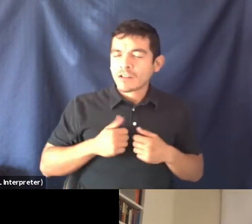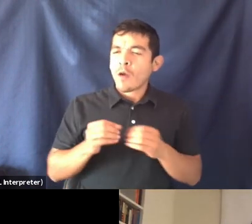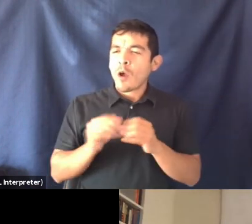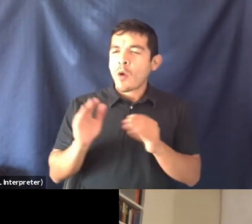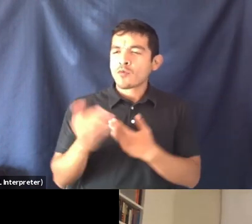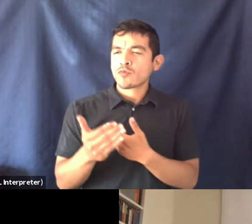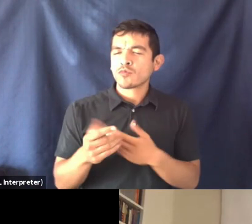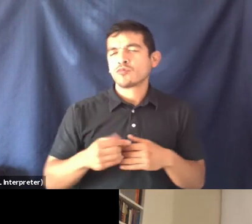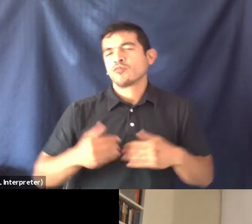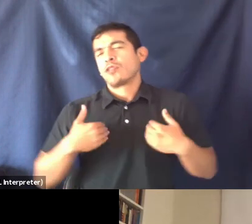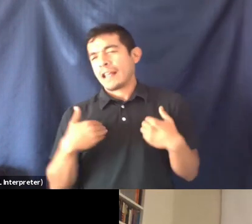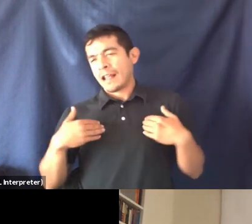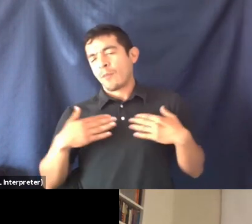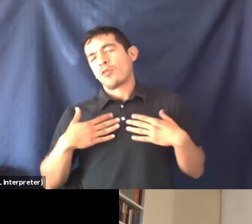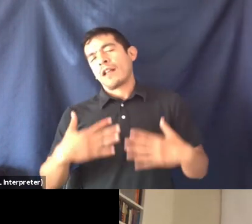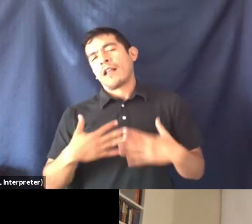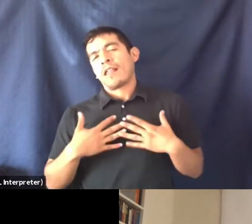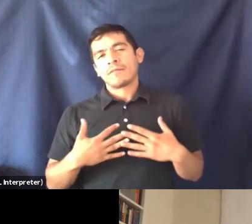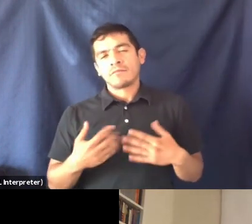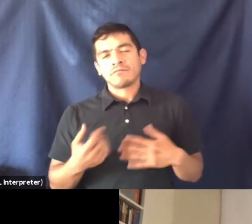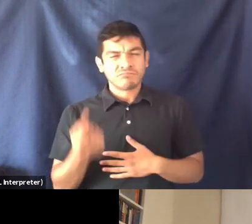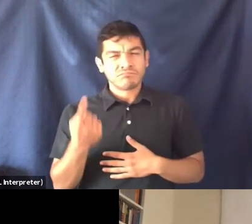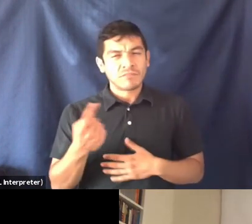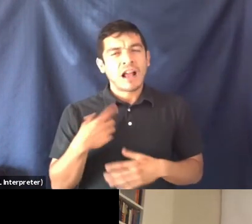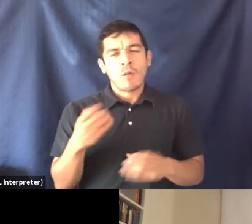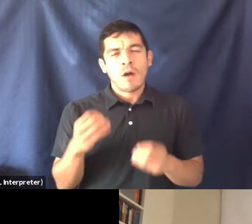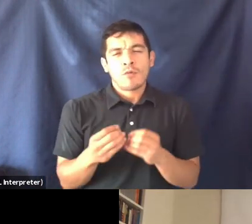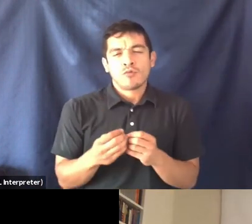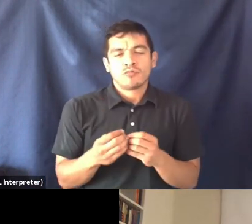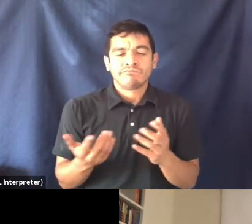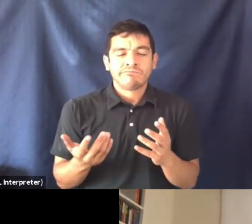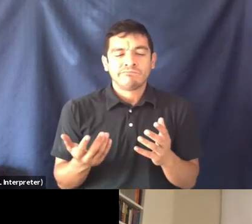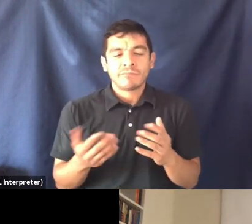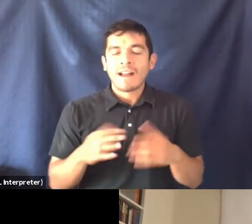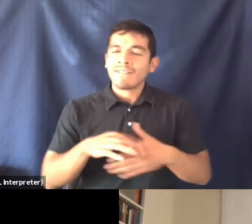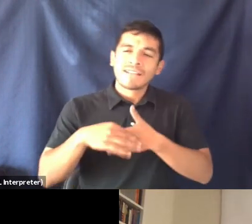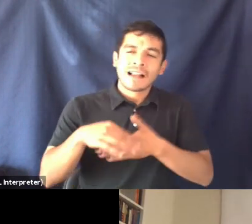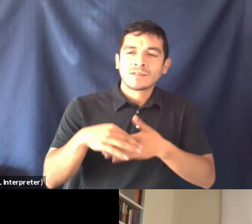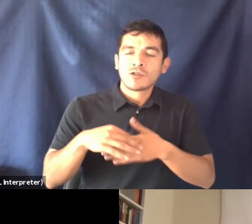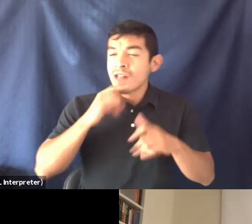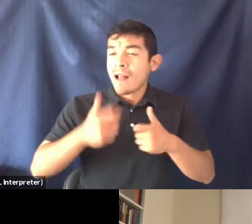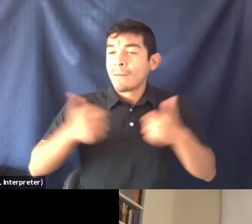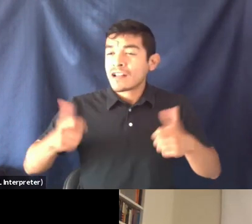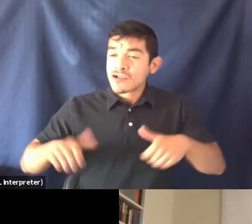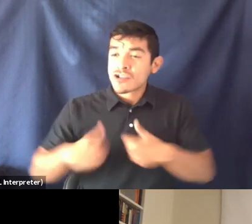And even though 72 minutes is short for a feature for me it was a big challenge to kind of expand into that space